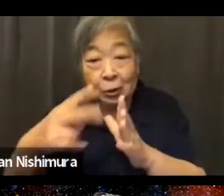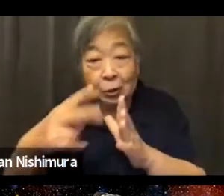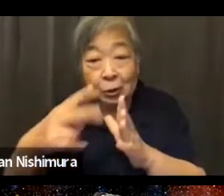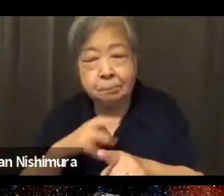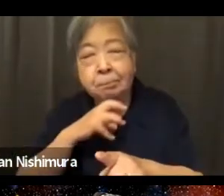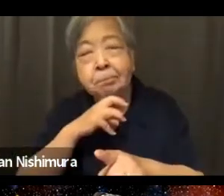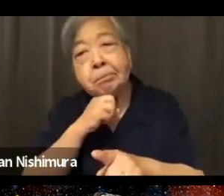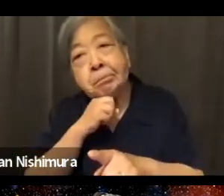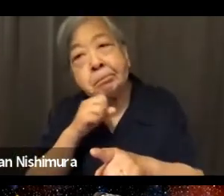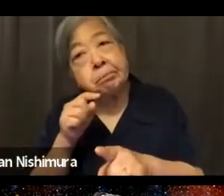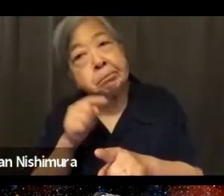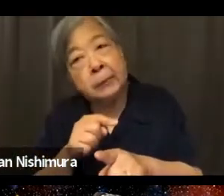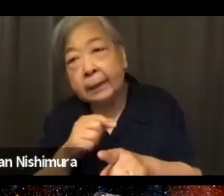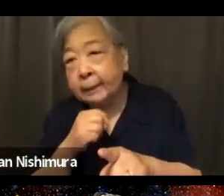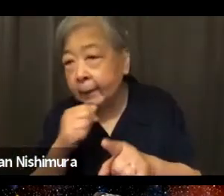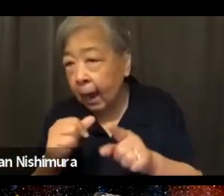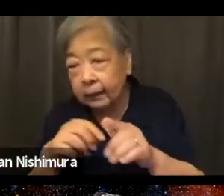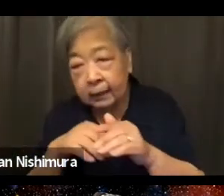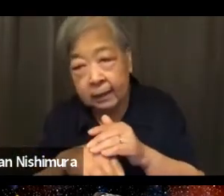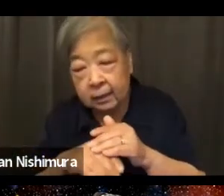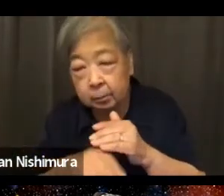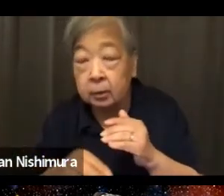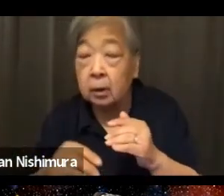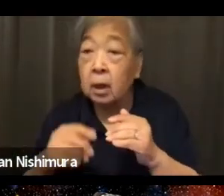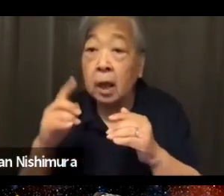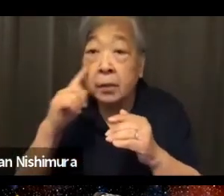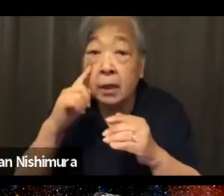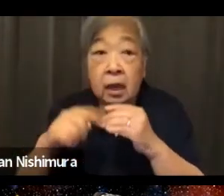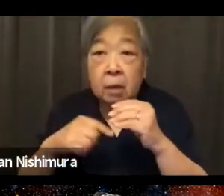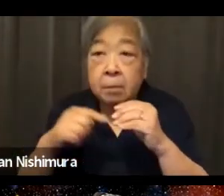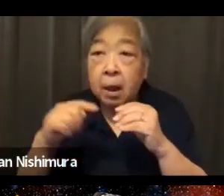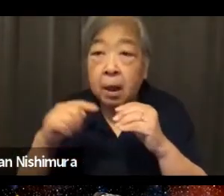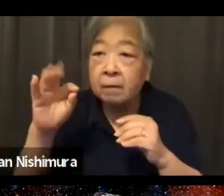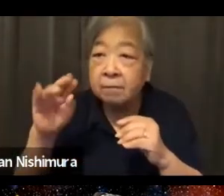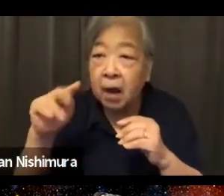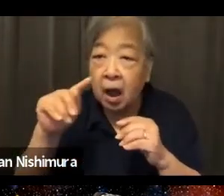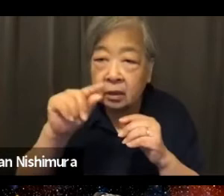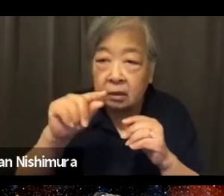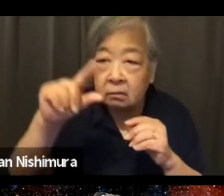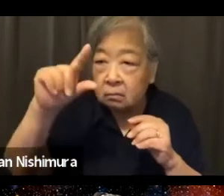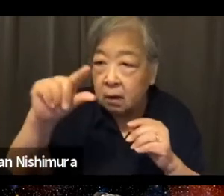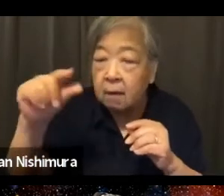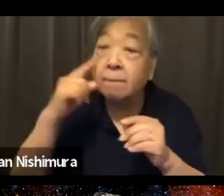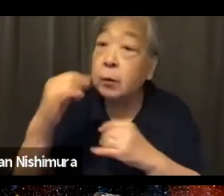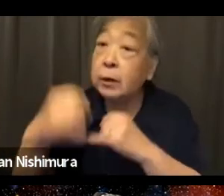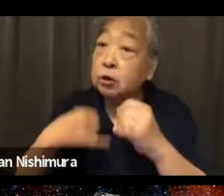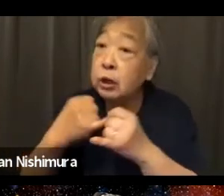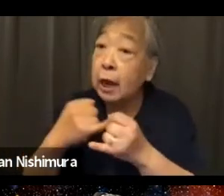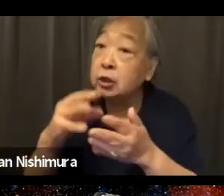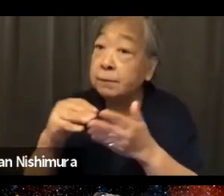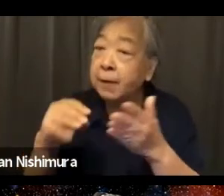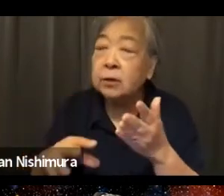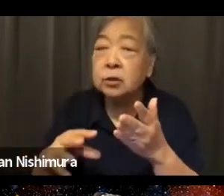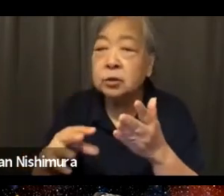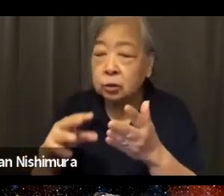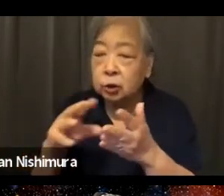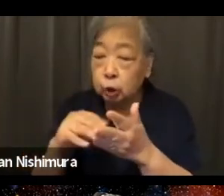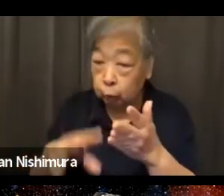I think thinking about font types is really, really important. For international student advisers, that's important also for our non native English